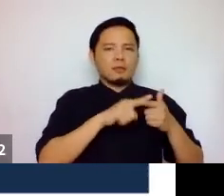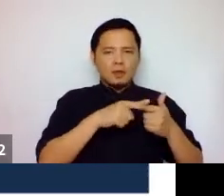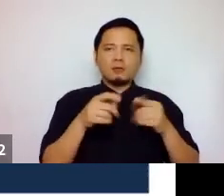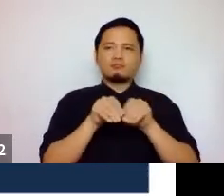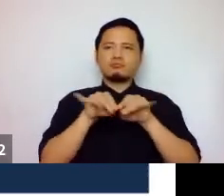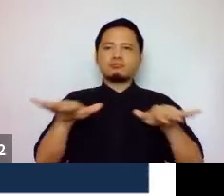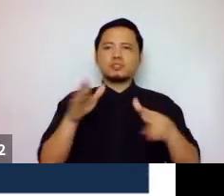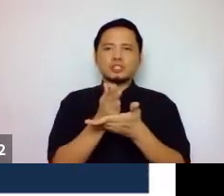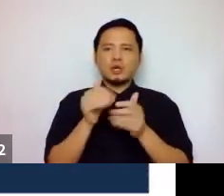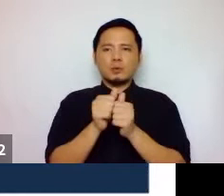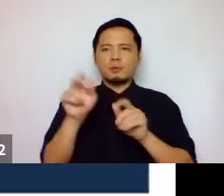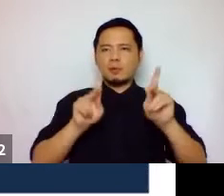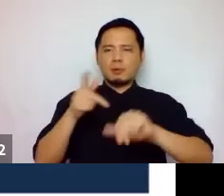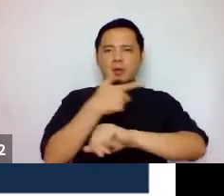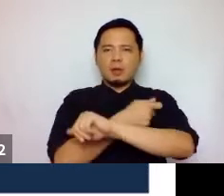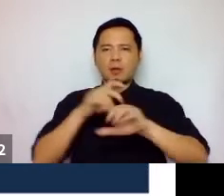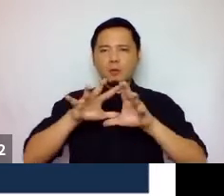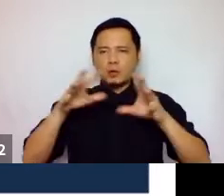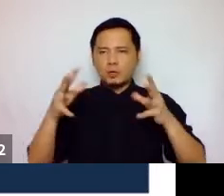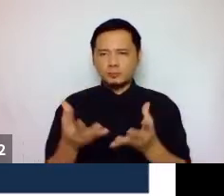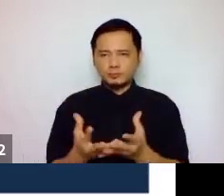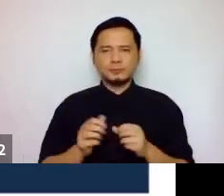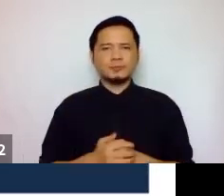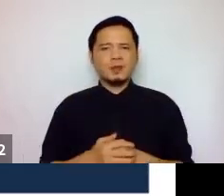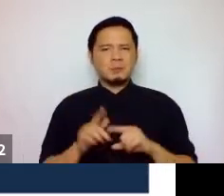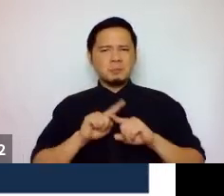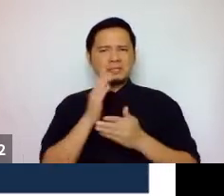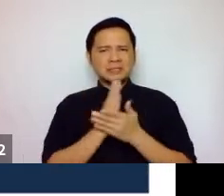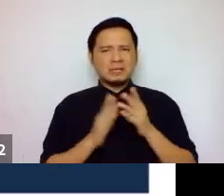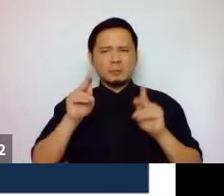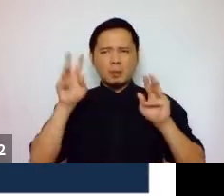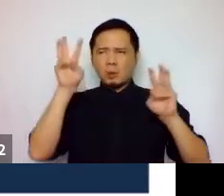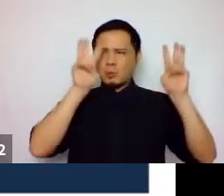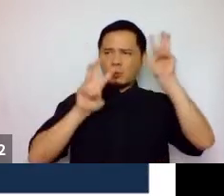But there are still a lot who are worried that the vaccines have RFID.